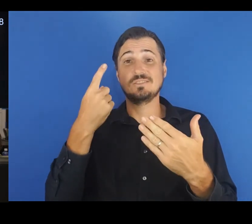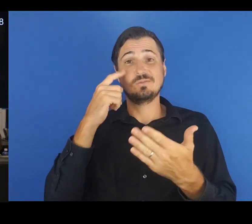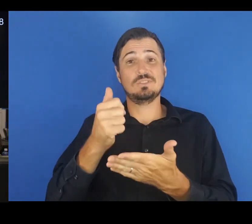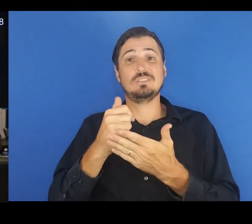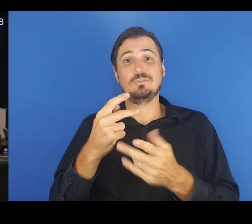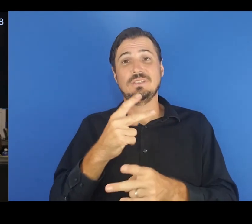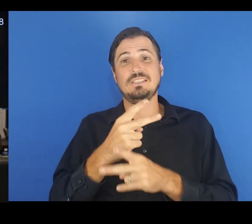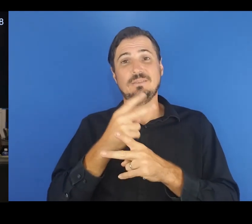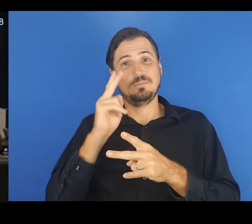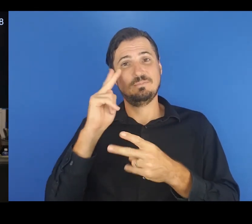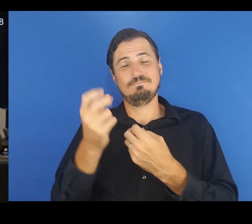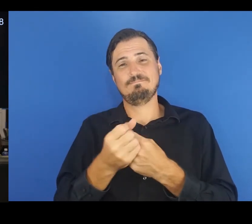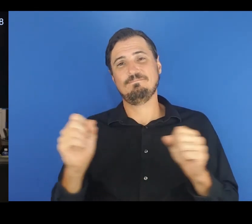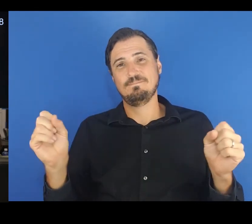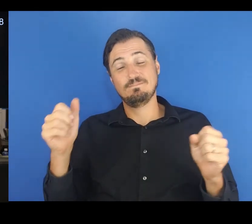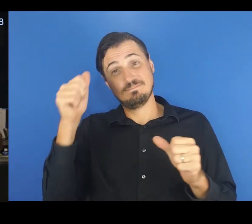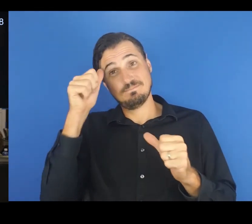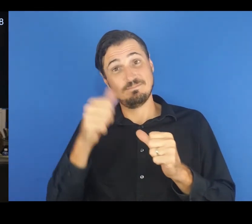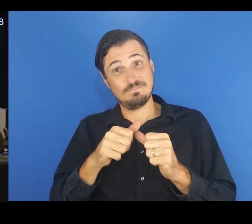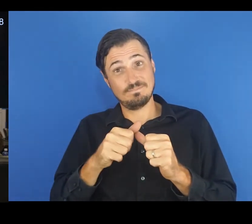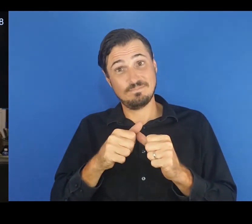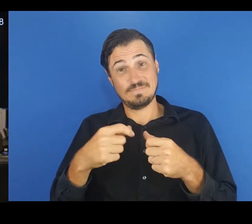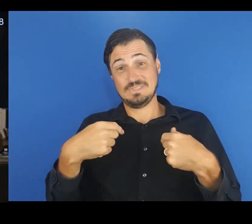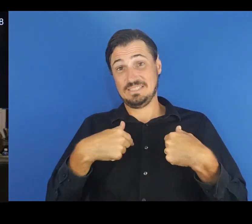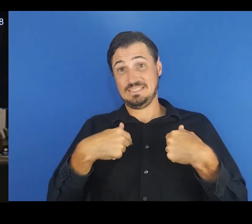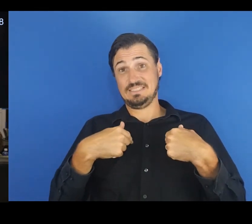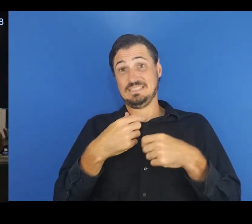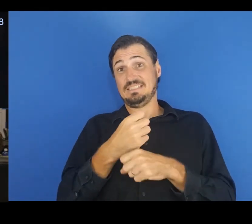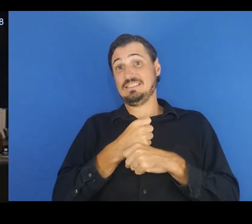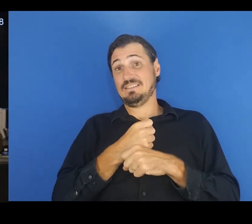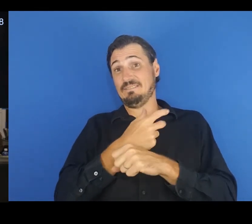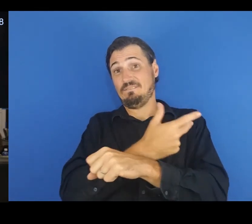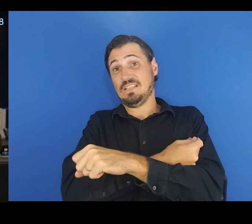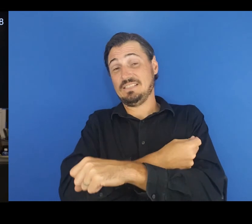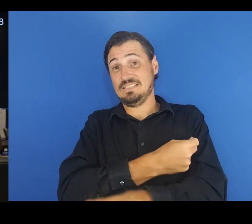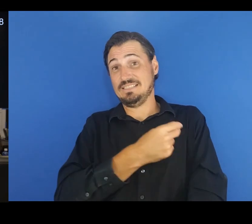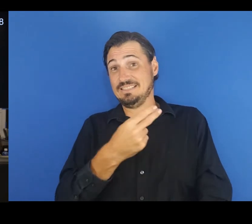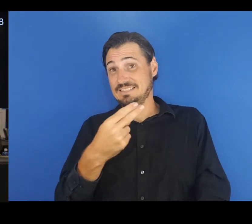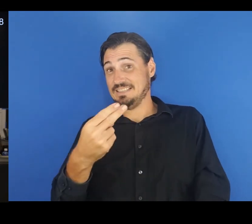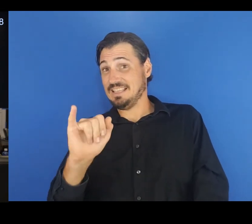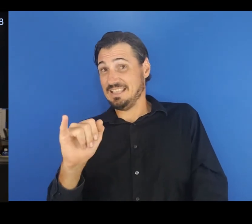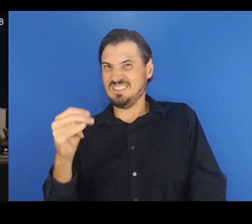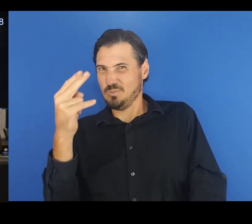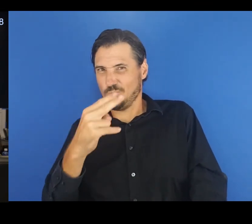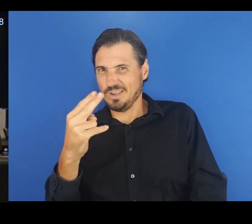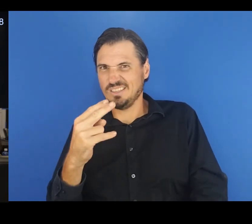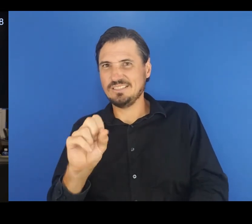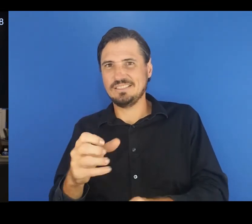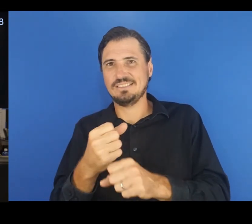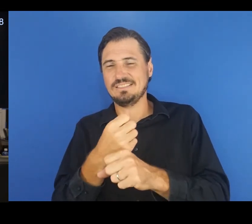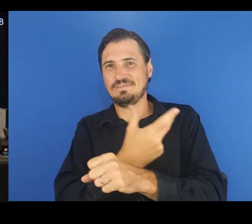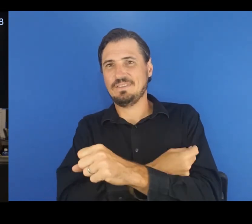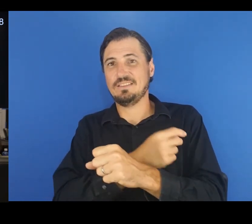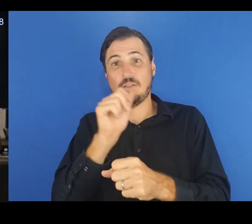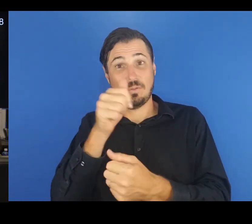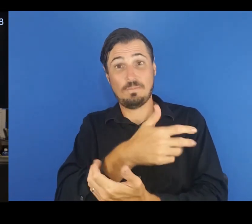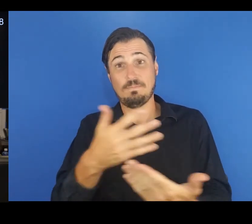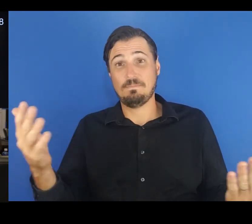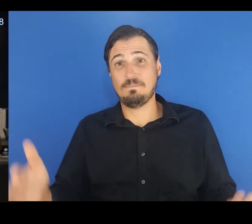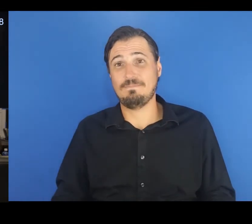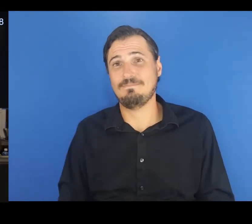Mahalo for helping to keep Kaua‘i safe. And remember, I got vaccinated #HIGotVaccinated! Aloha!